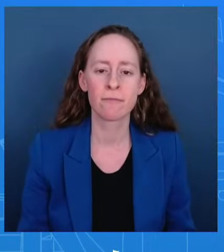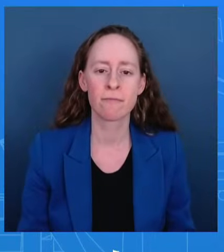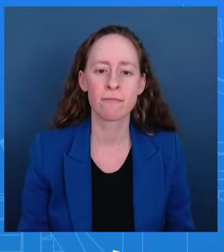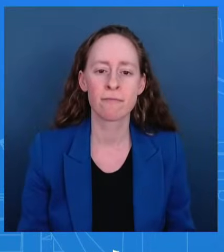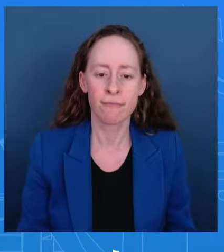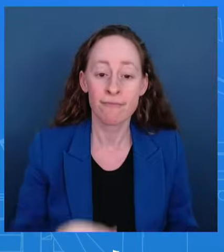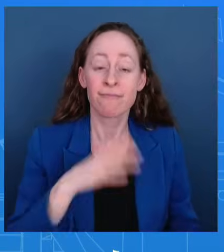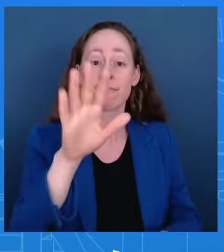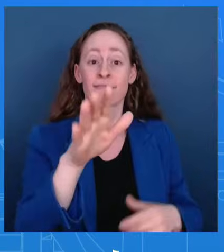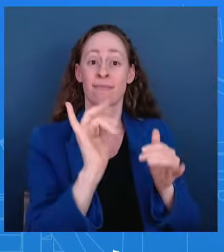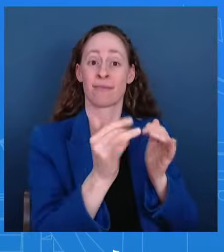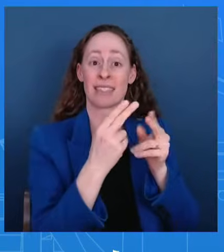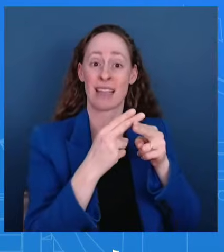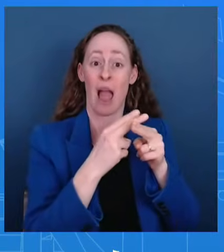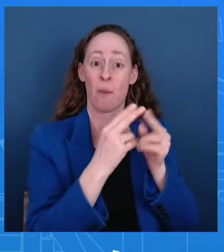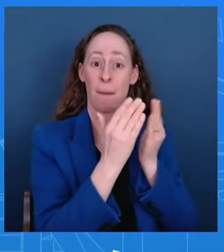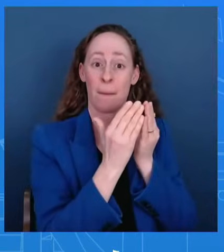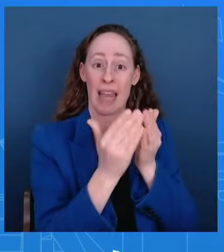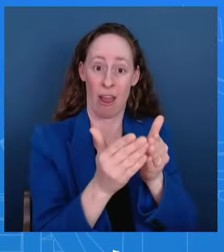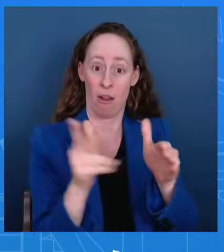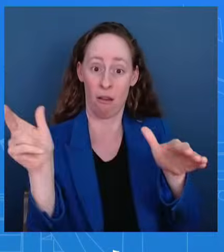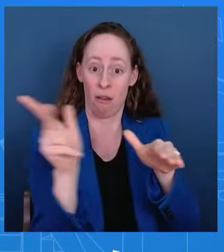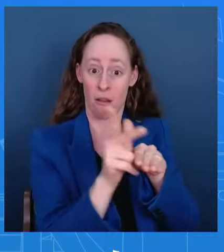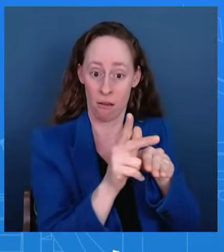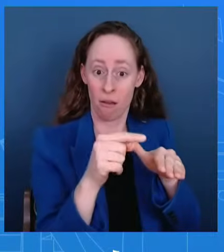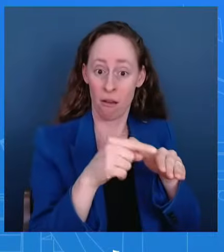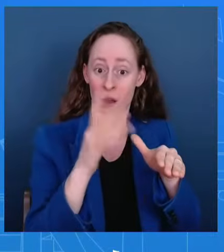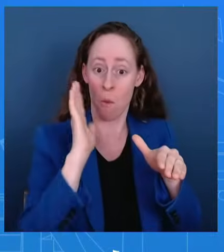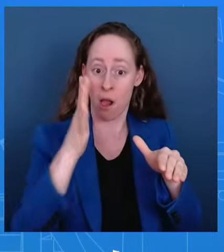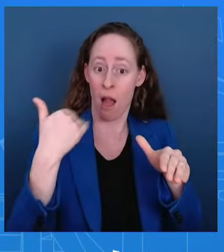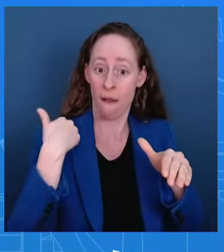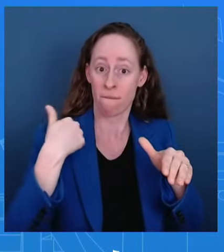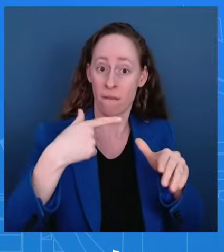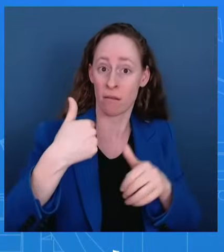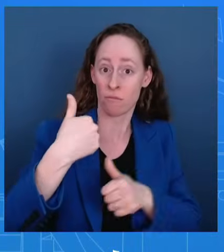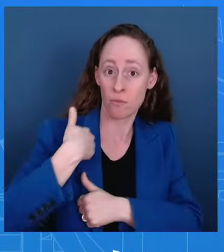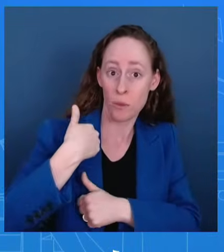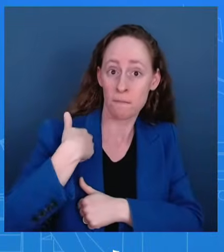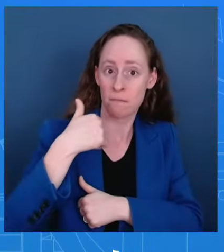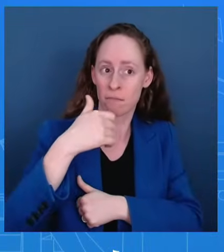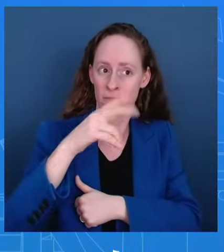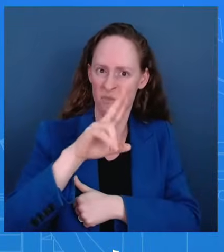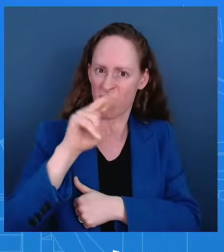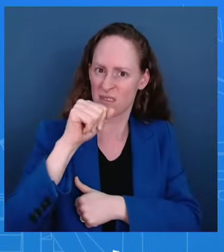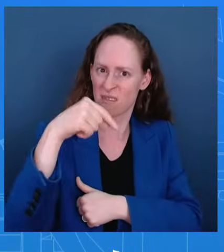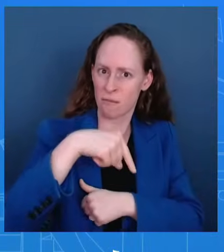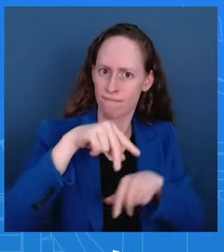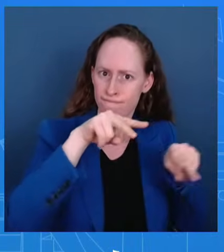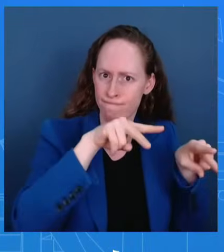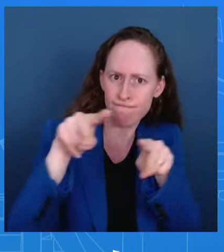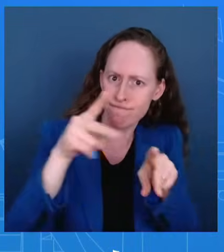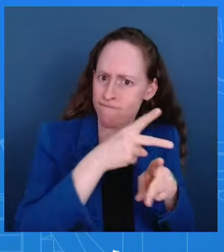Mr. Kirby: There is a -- not on the ground. So, as I said in my opening statement, there are no U.S. servicemembers in Gaza.